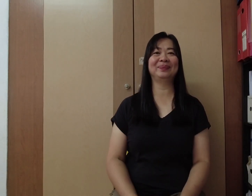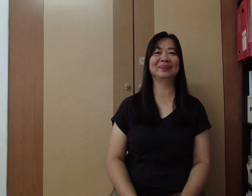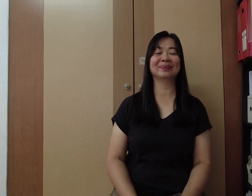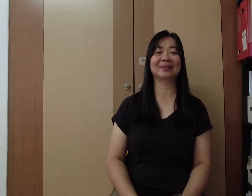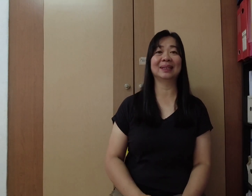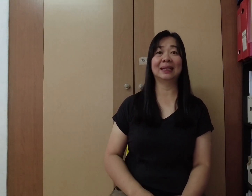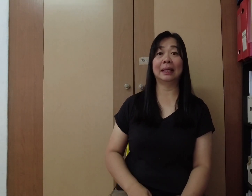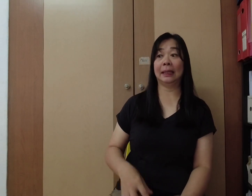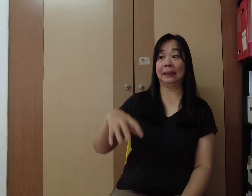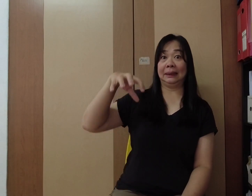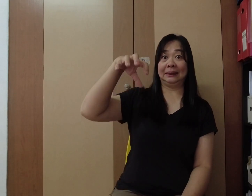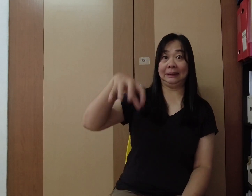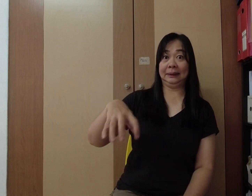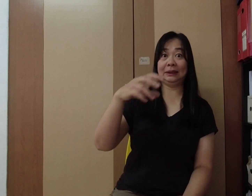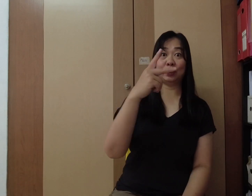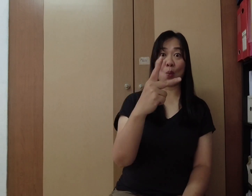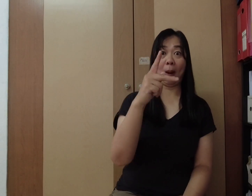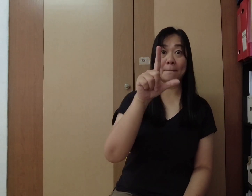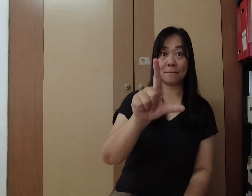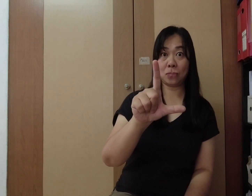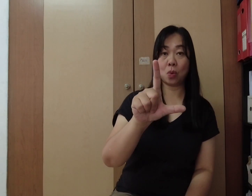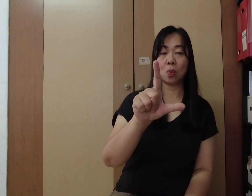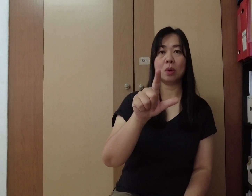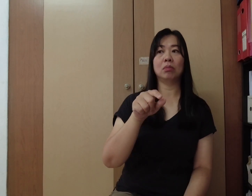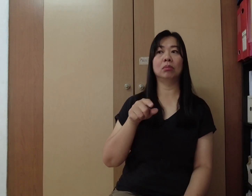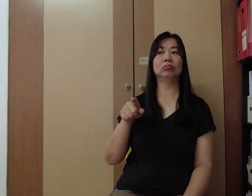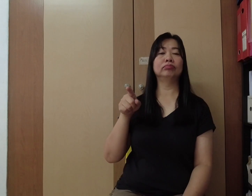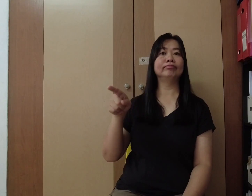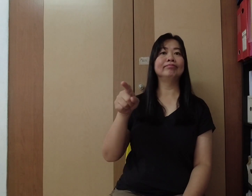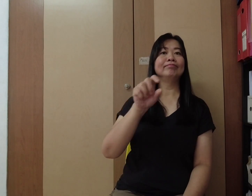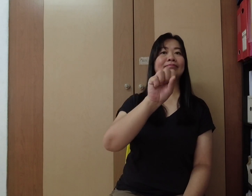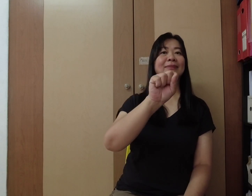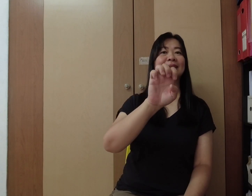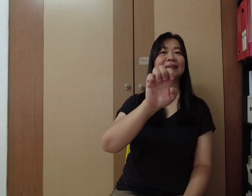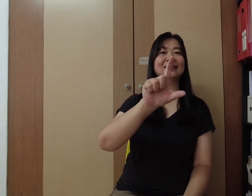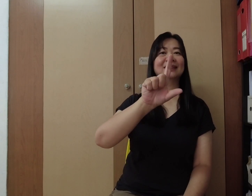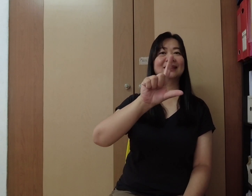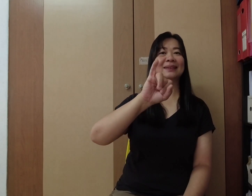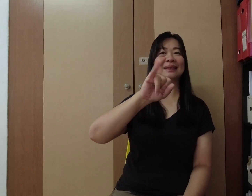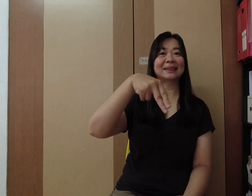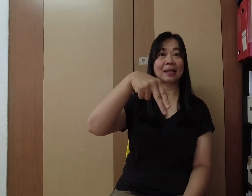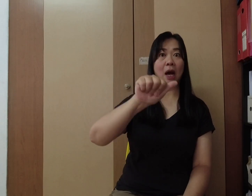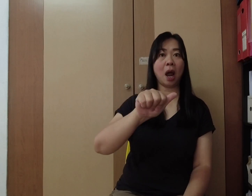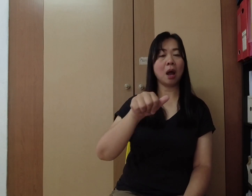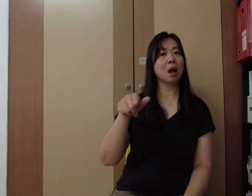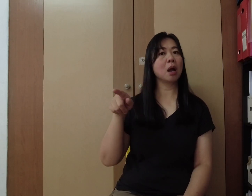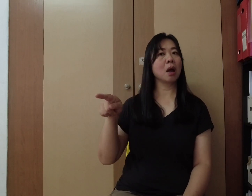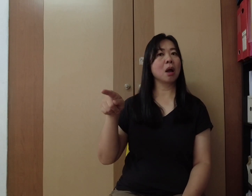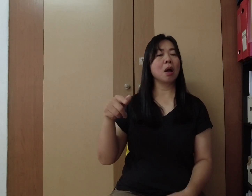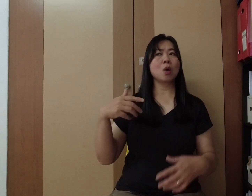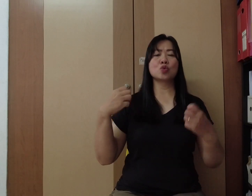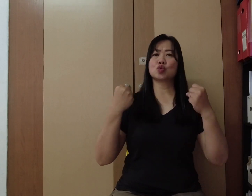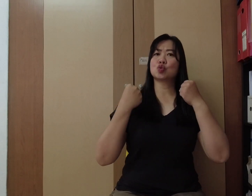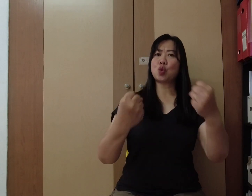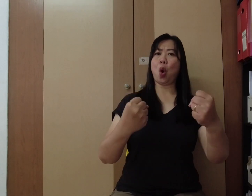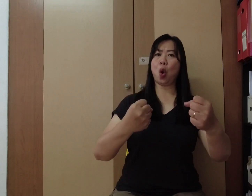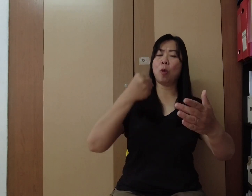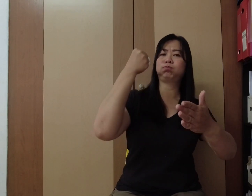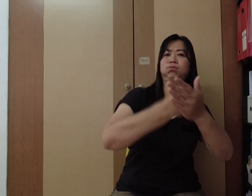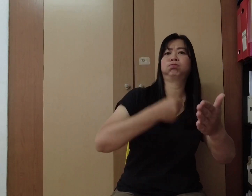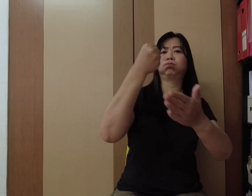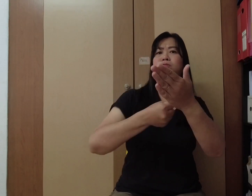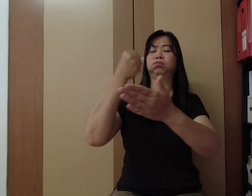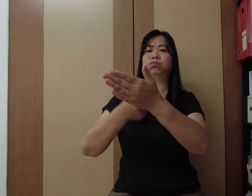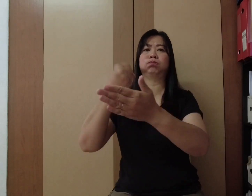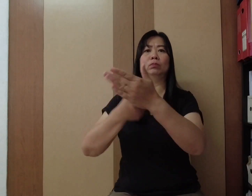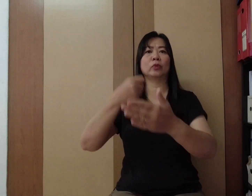awareness of sign language. In Kuala Lumpur, Selina is a strong